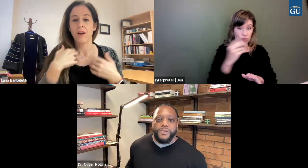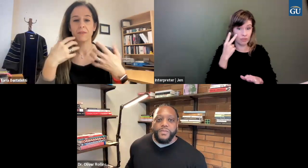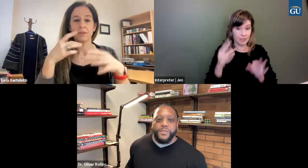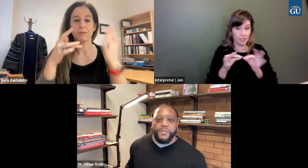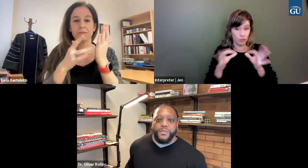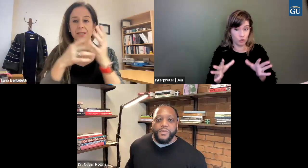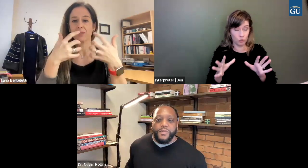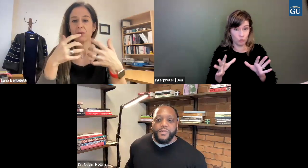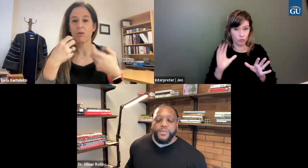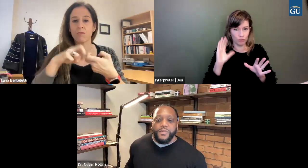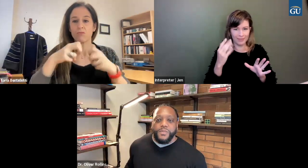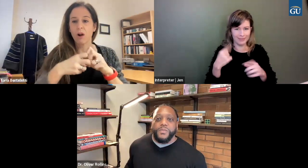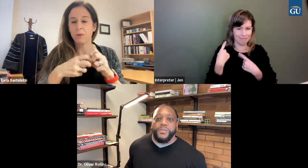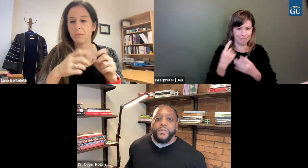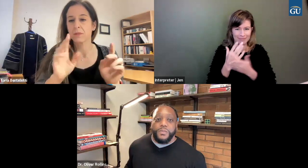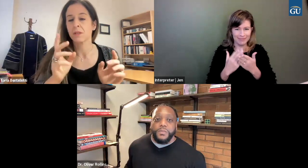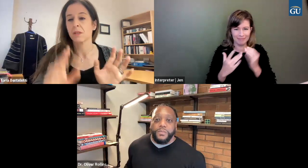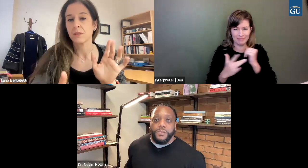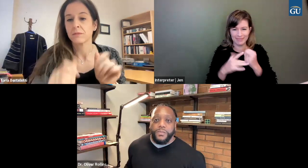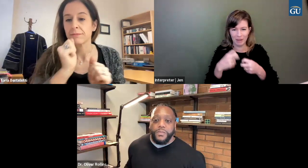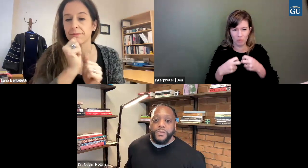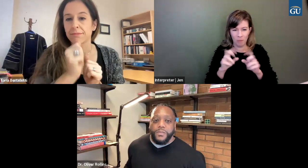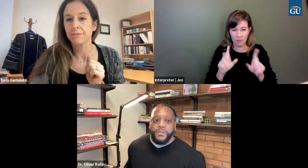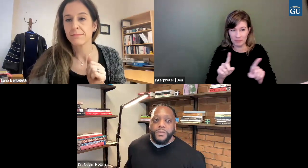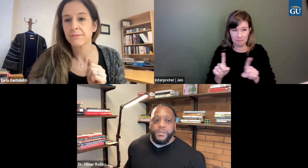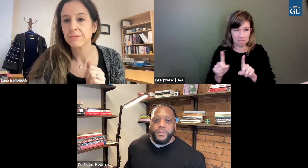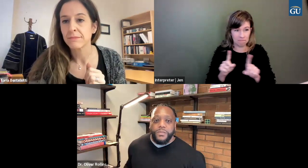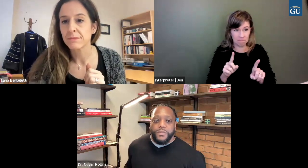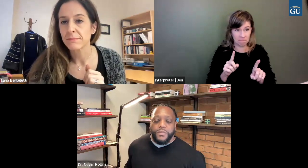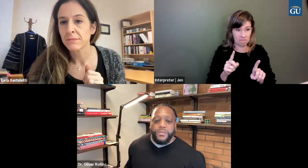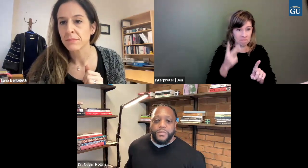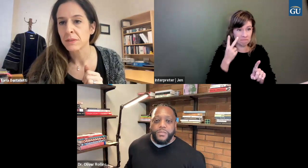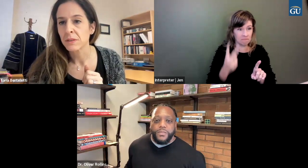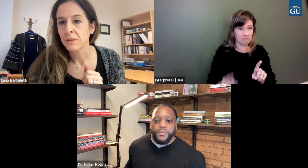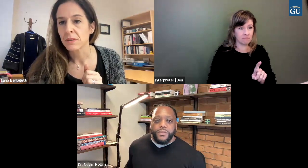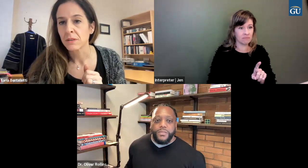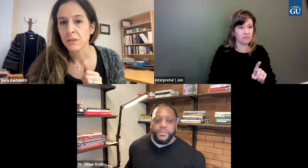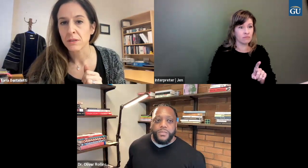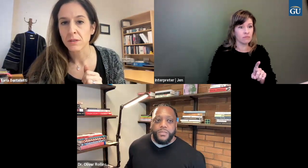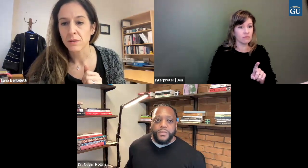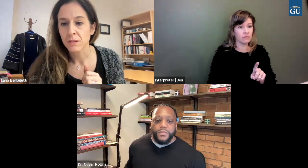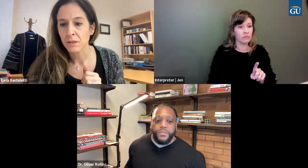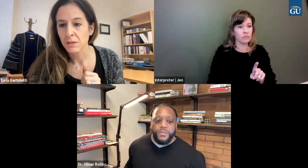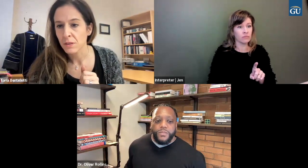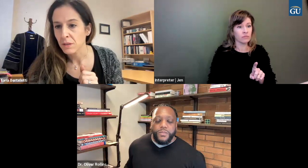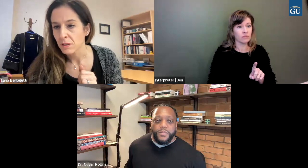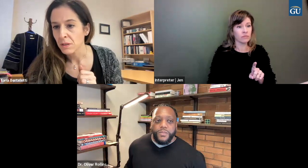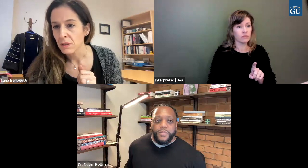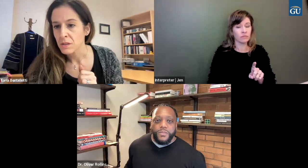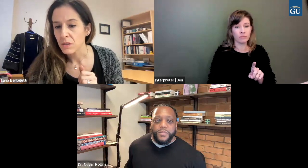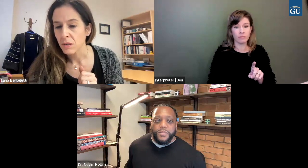because we have some technical difficulties. So I just wanted to make sure everybody can see